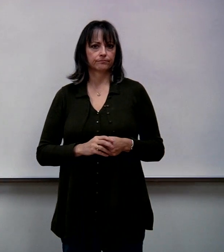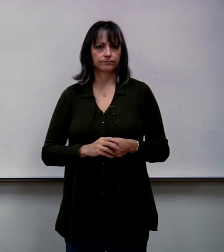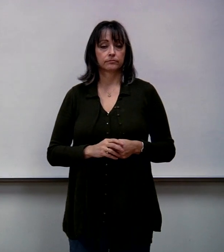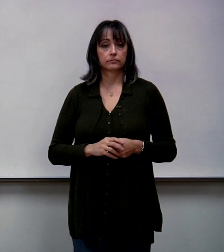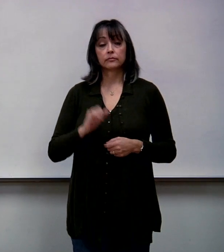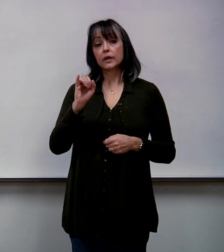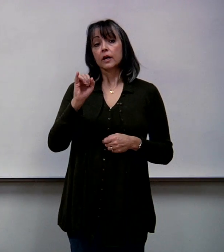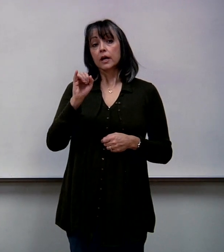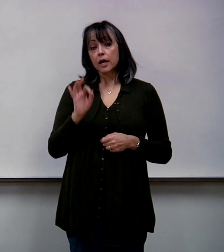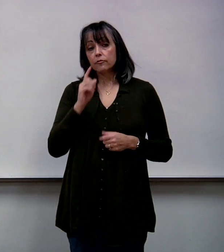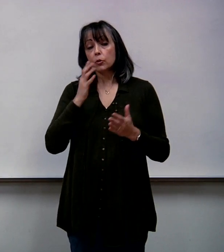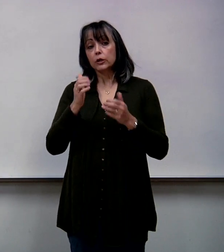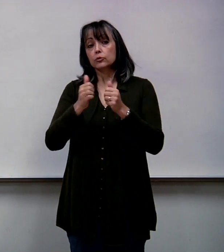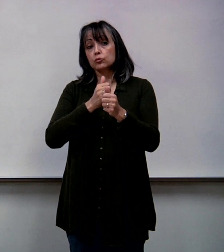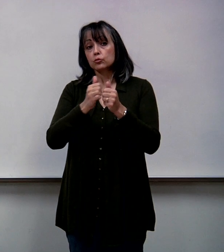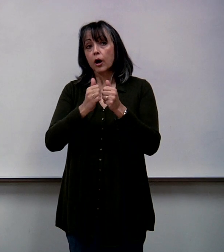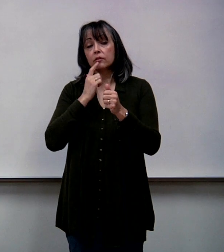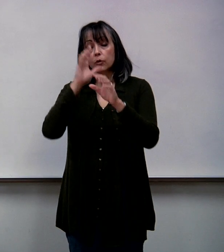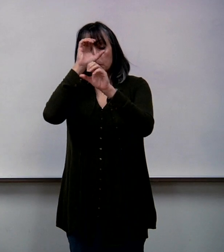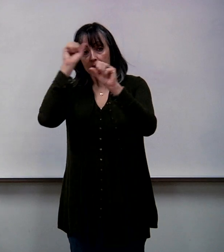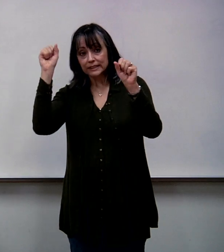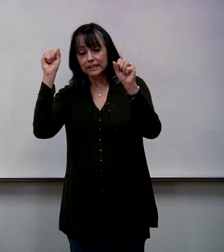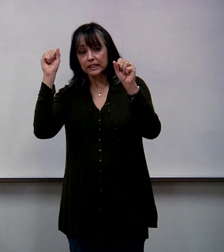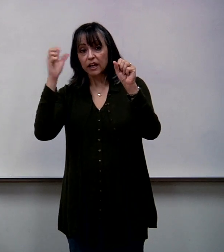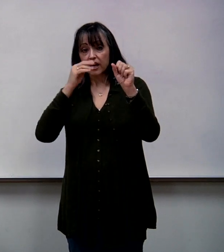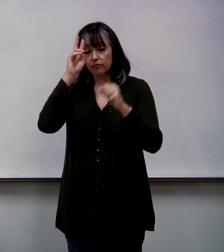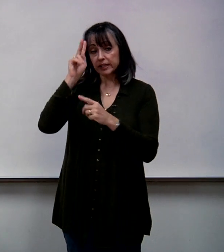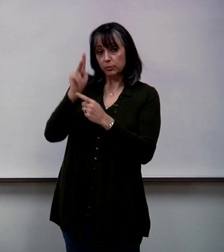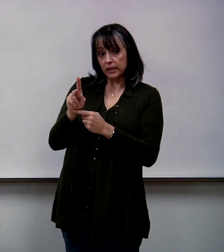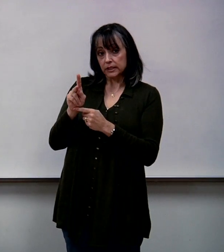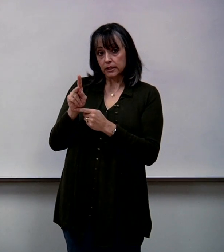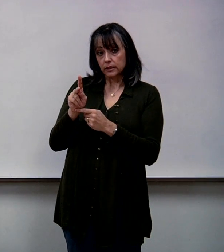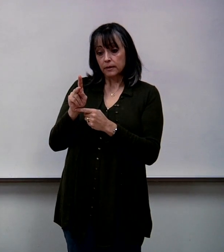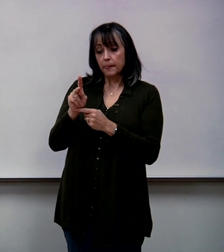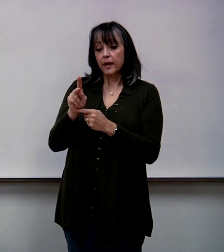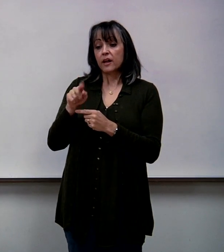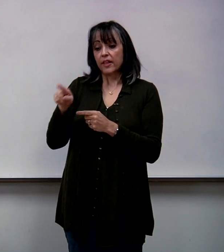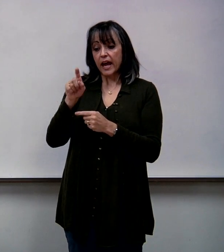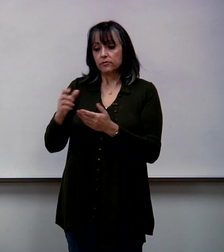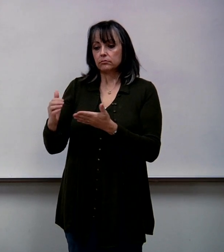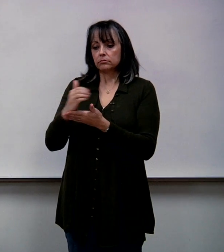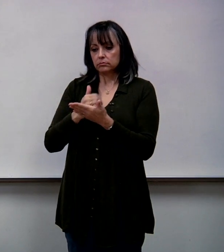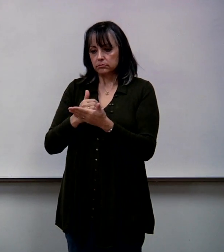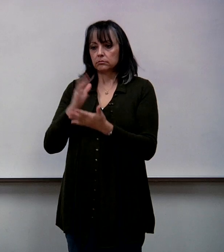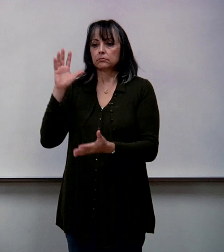if you are interested in running for the positions president and vice president, you need to collect a total 300 signatures